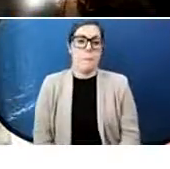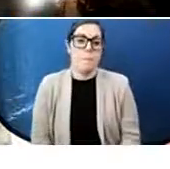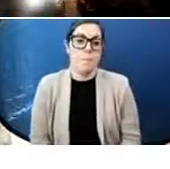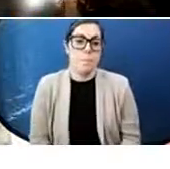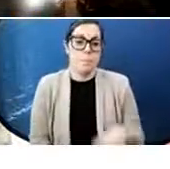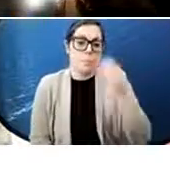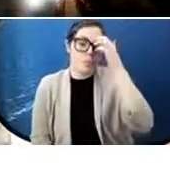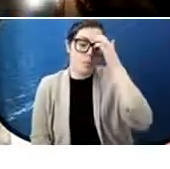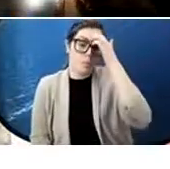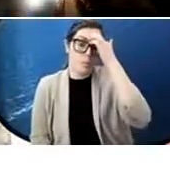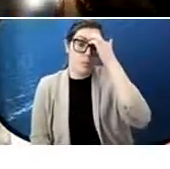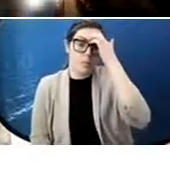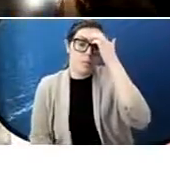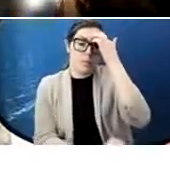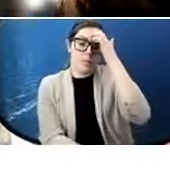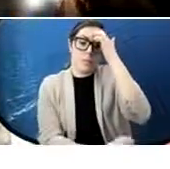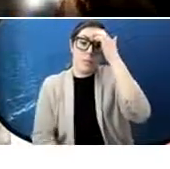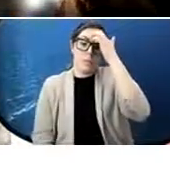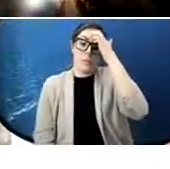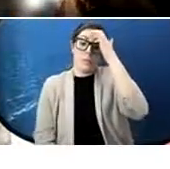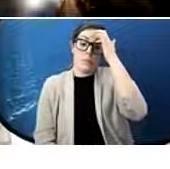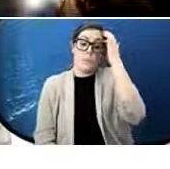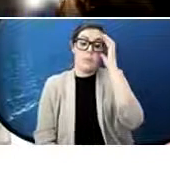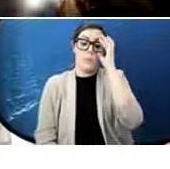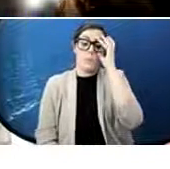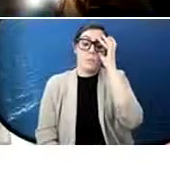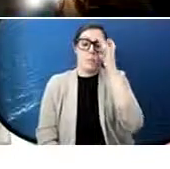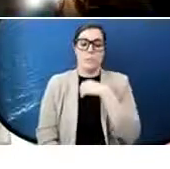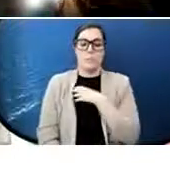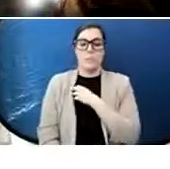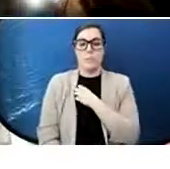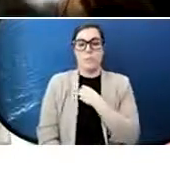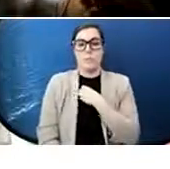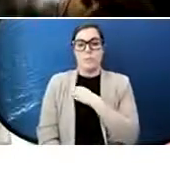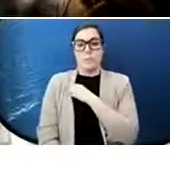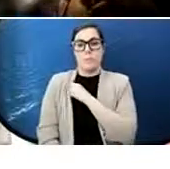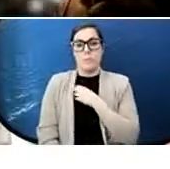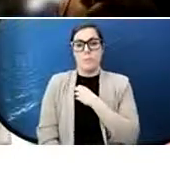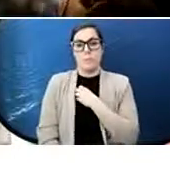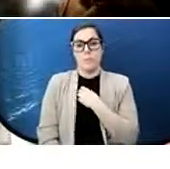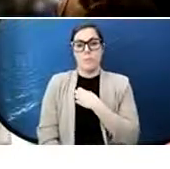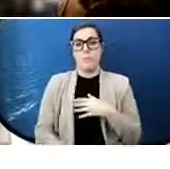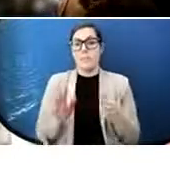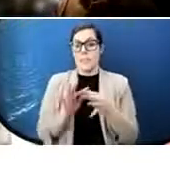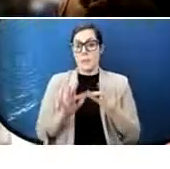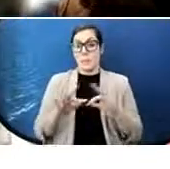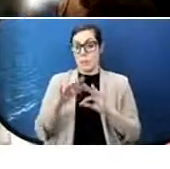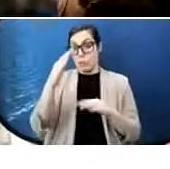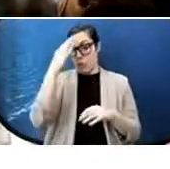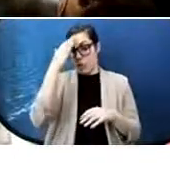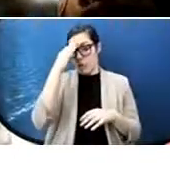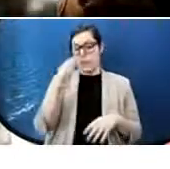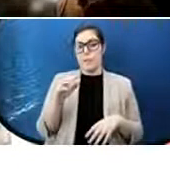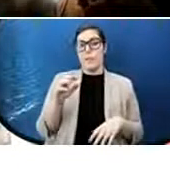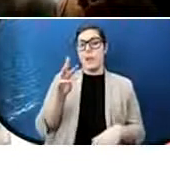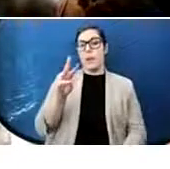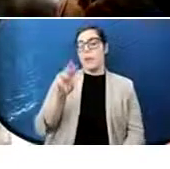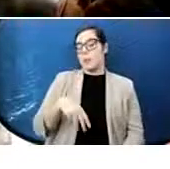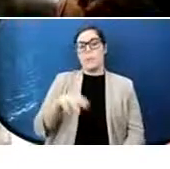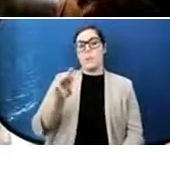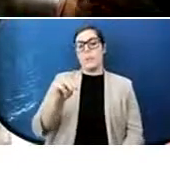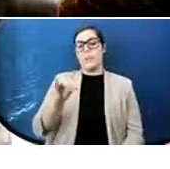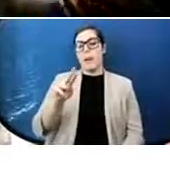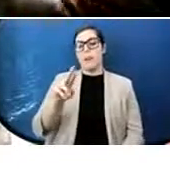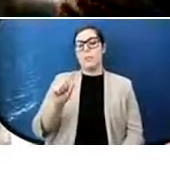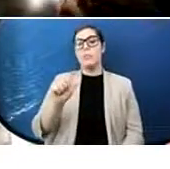The link that we really want you to keep in mind is WWW.MIUSA.org/aes, so that's on the slide.